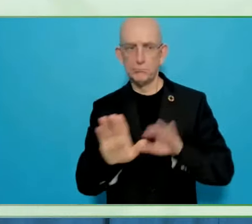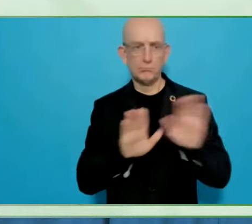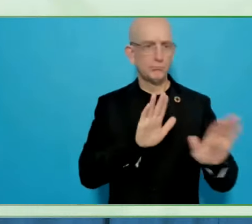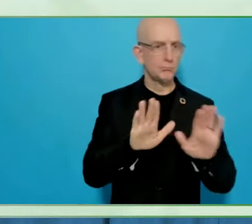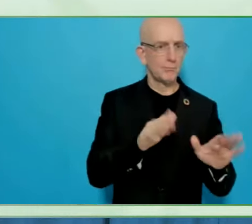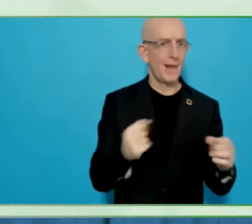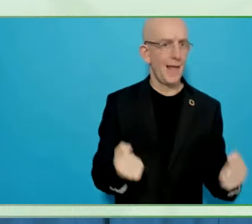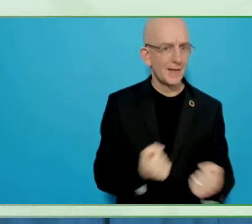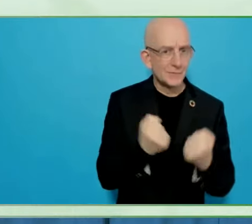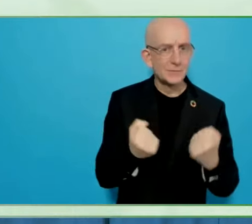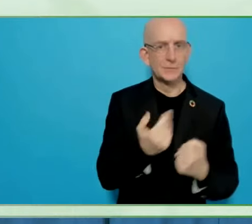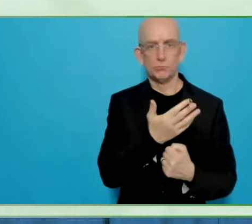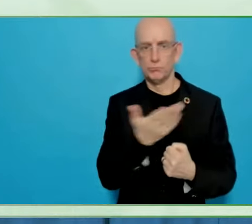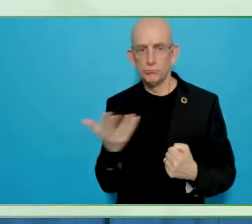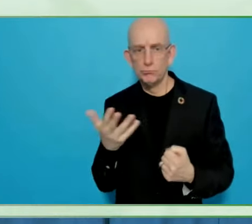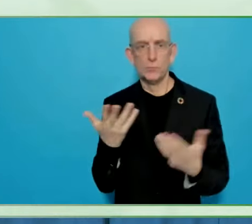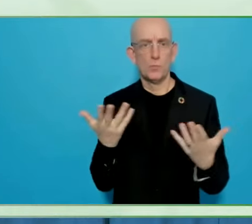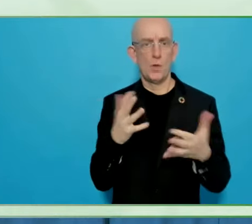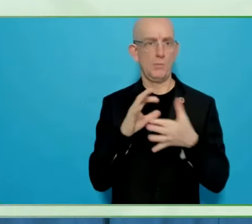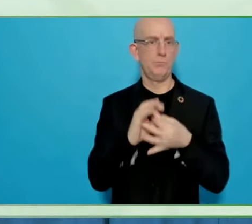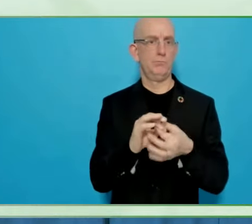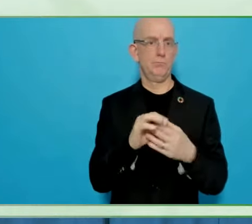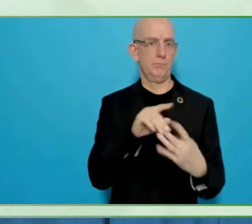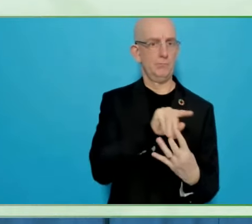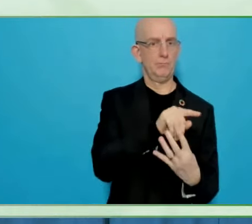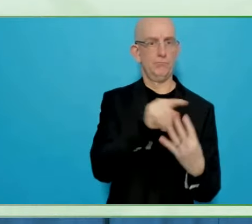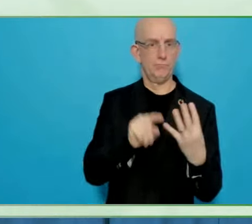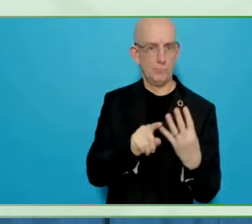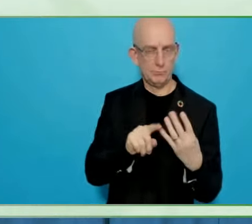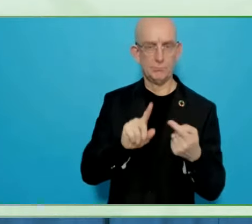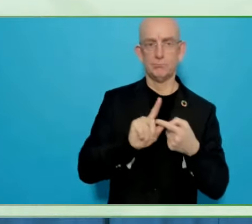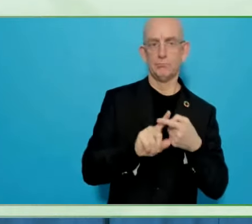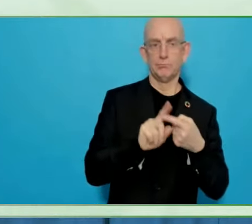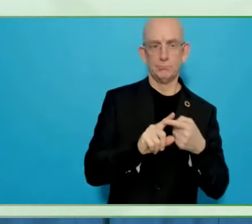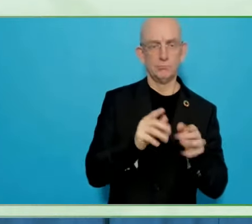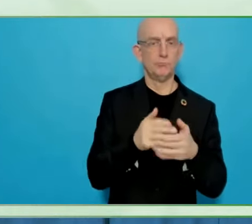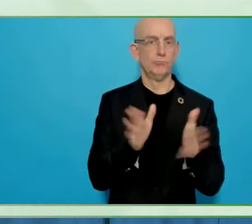professionals around excellency then the learning in which we are